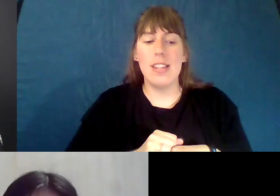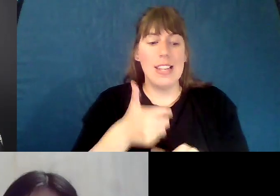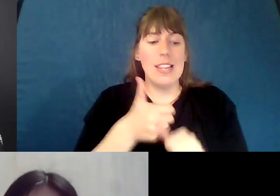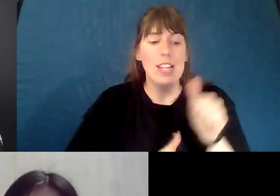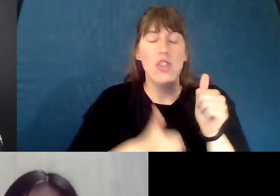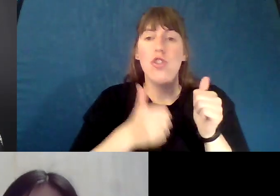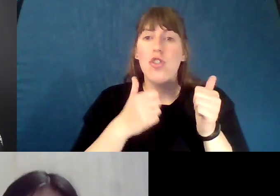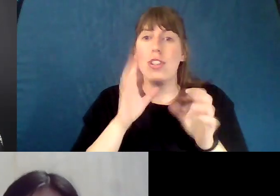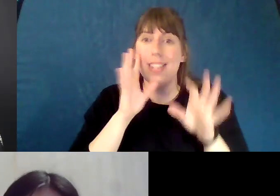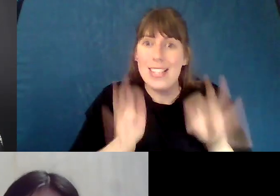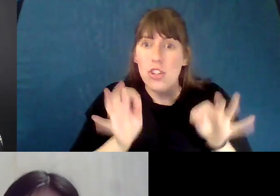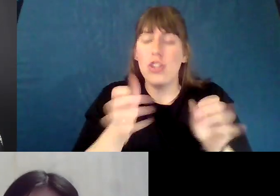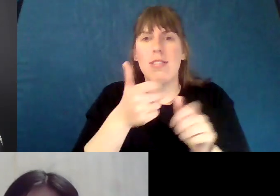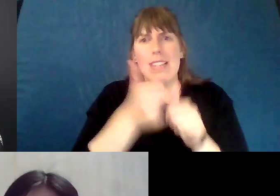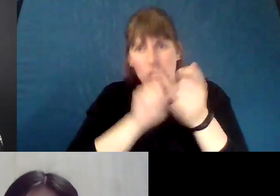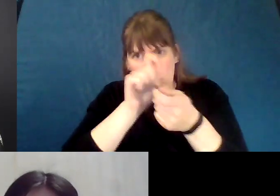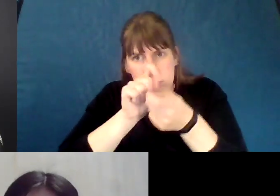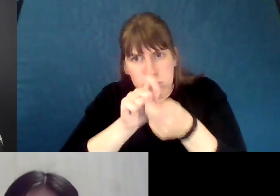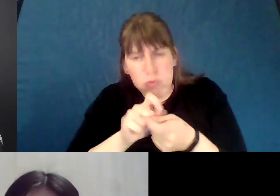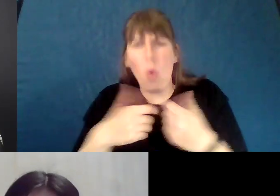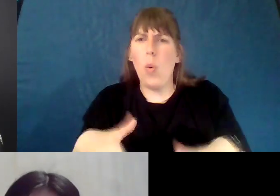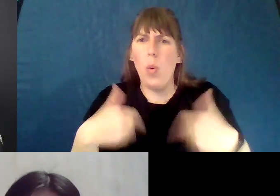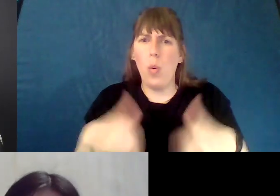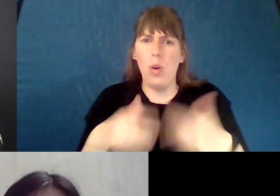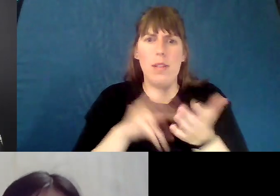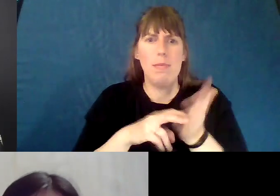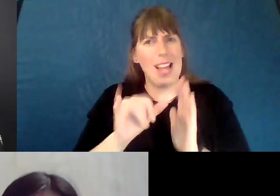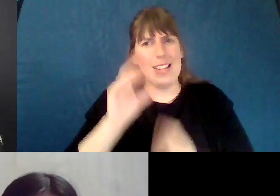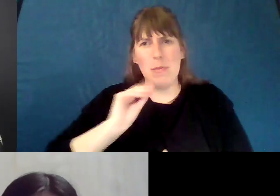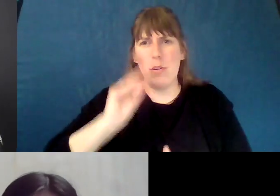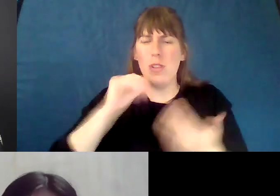and the detailed attention paid to the sensorial experience was really impressive.